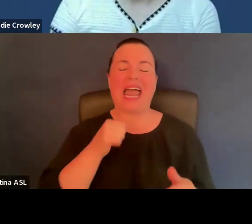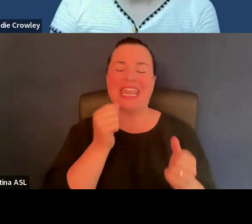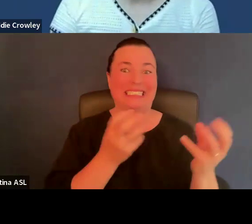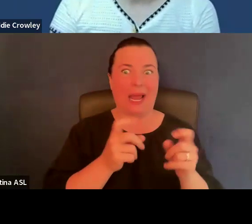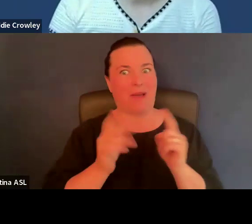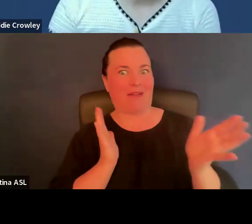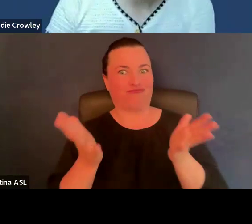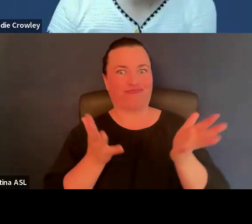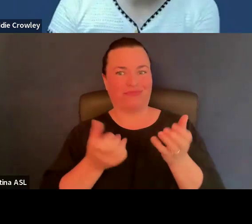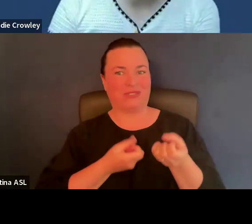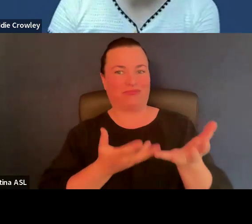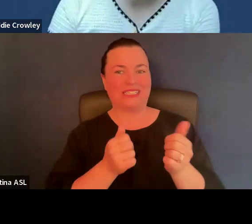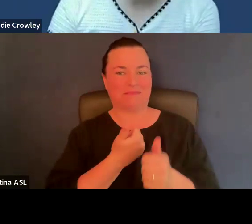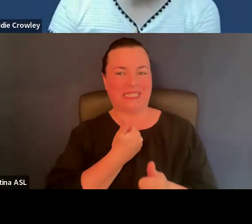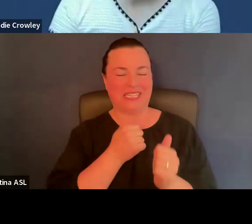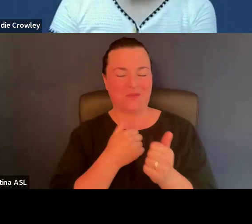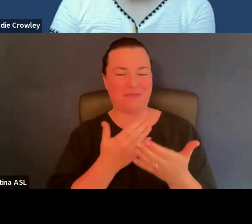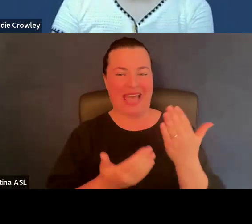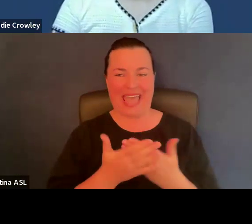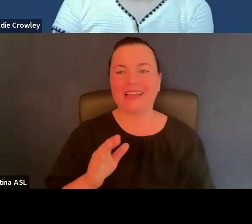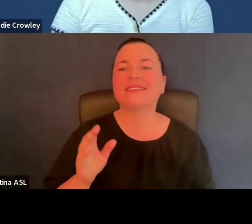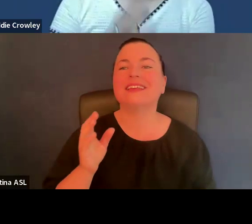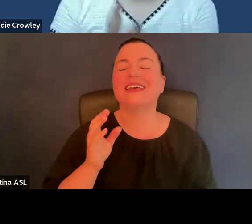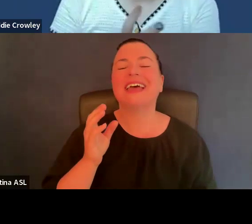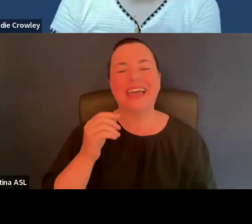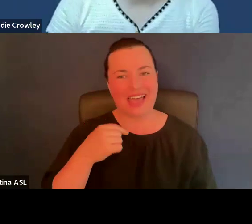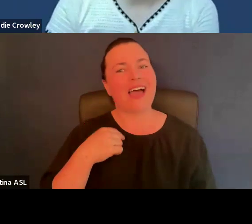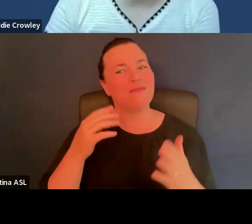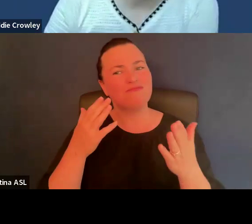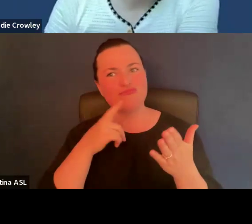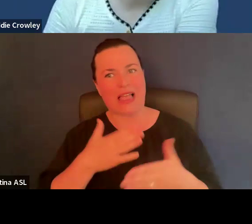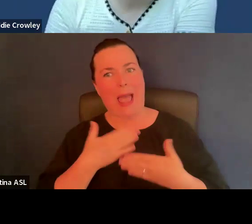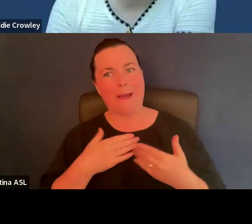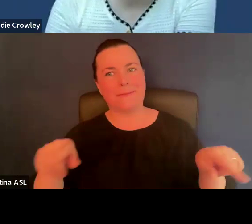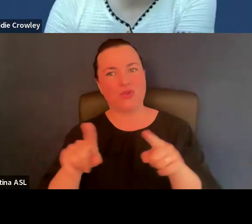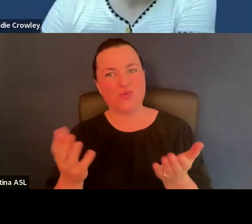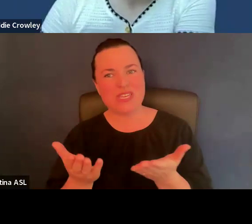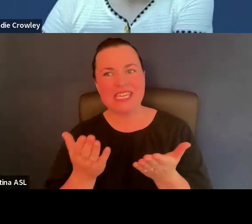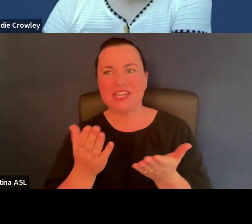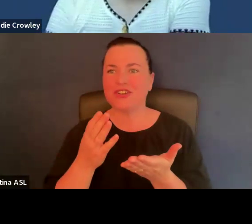and with our wonderful panelists, to just learn so much from you all.